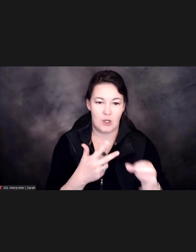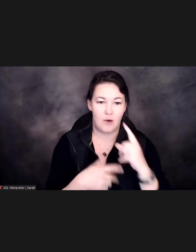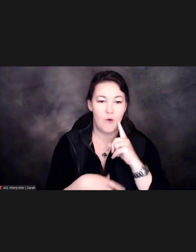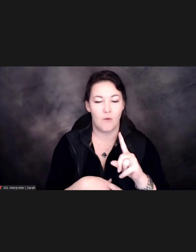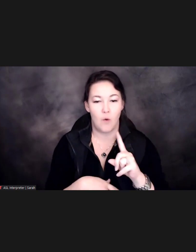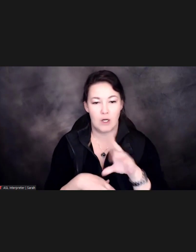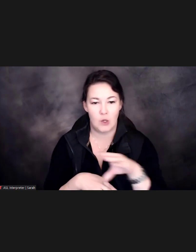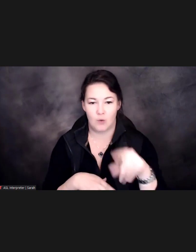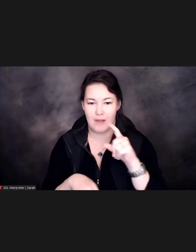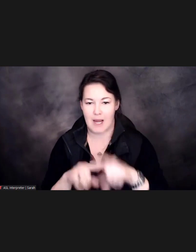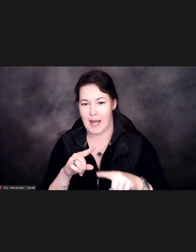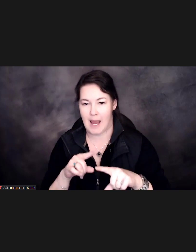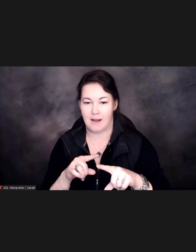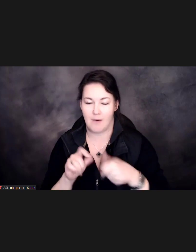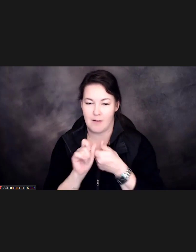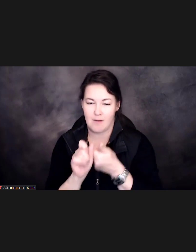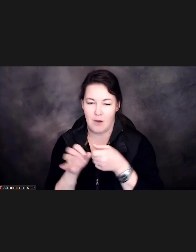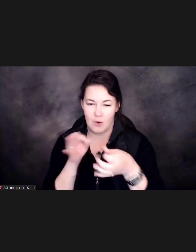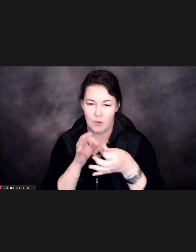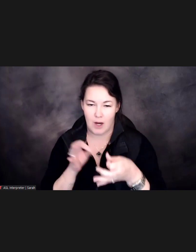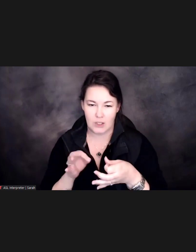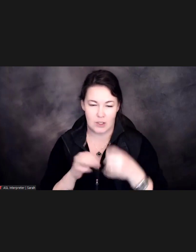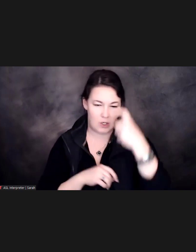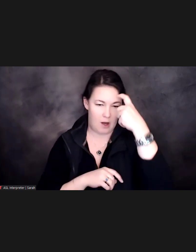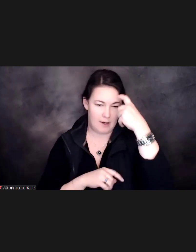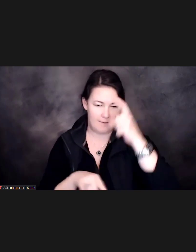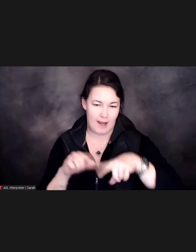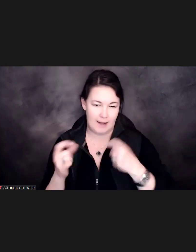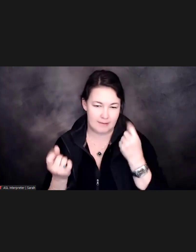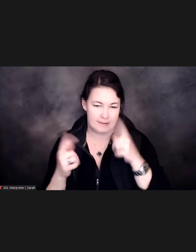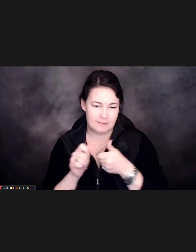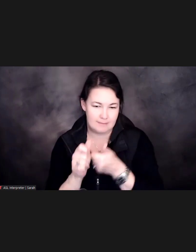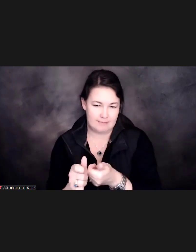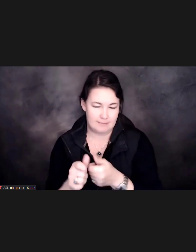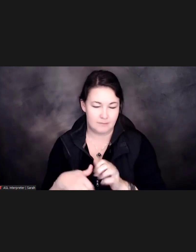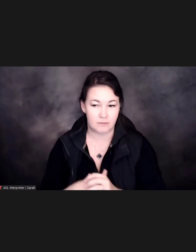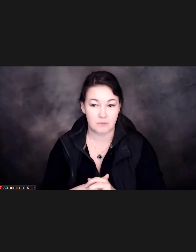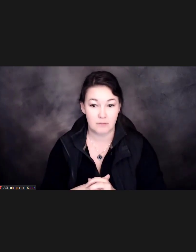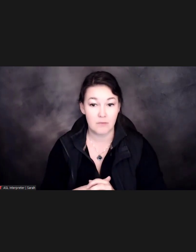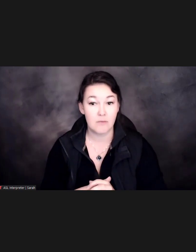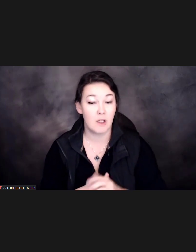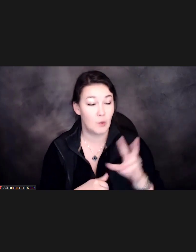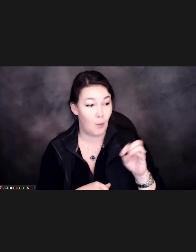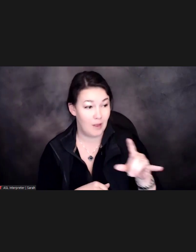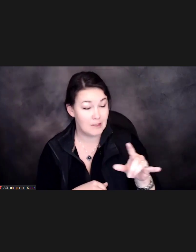for these children.>>: So, at a minimum, what Terry's saying is if